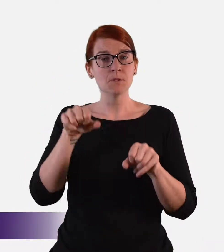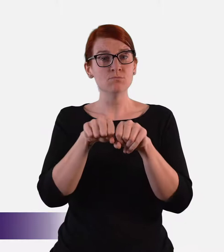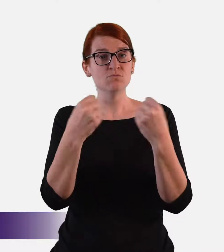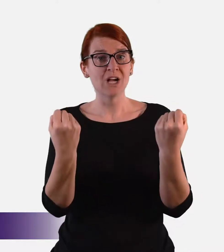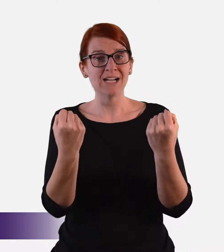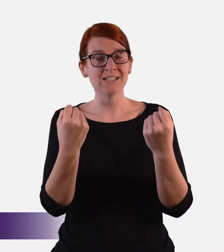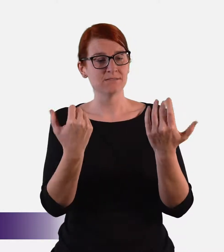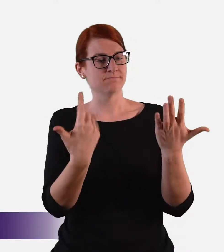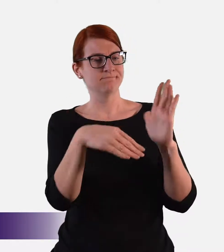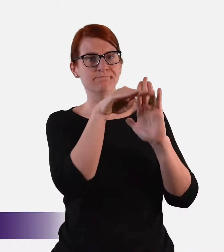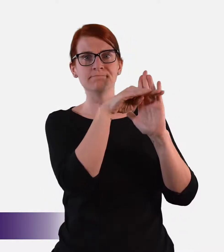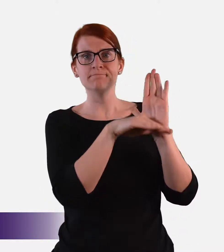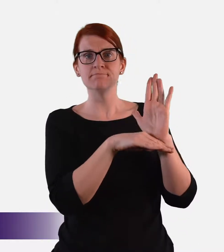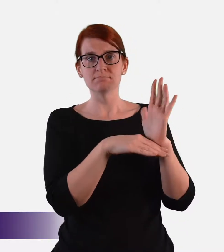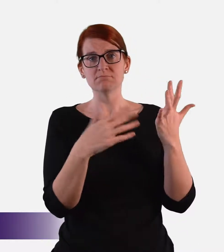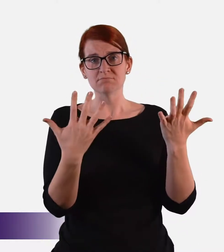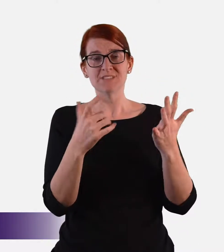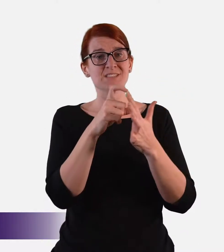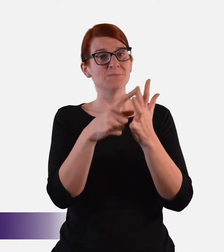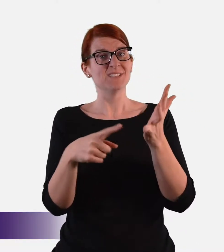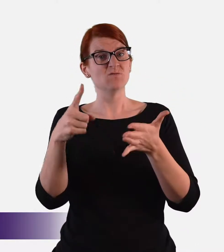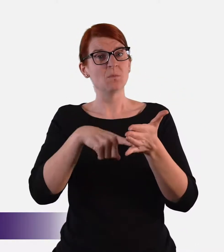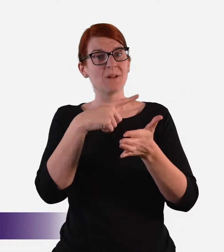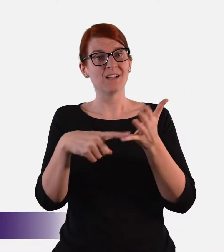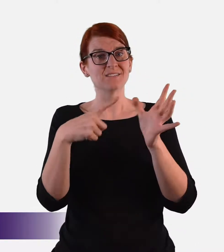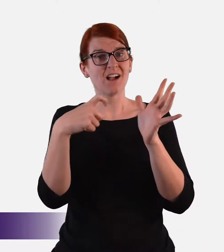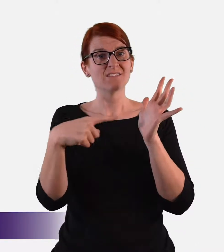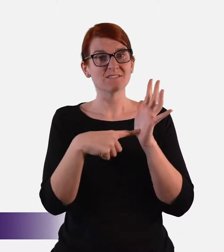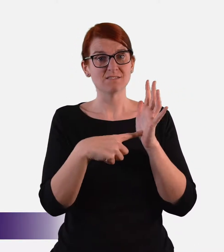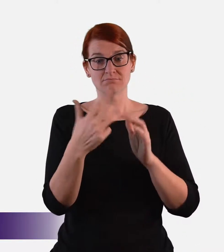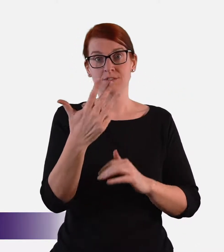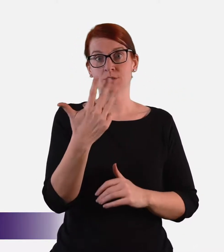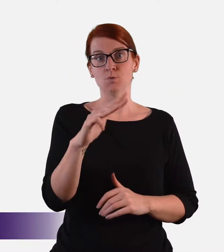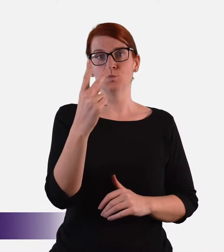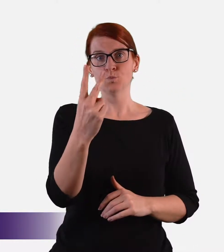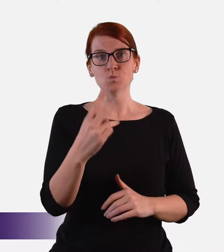or end up in breach of the Disability Discrimination Act 1992.